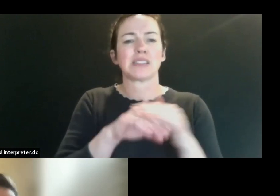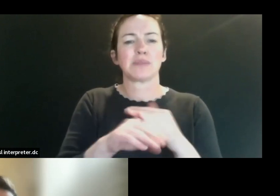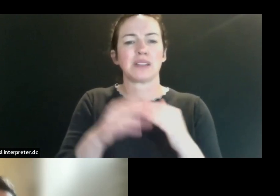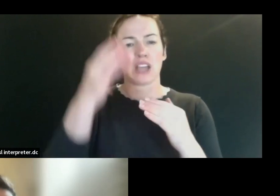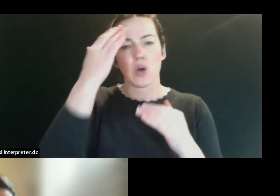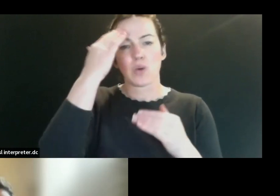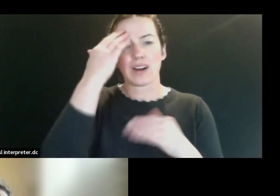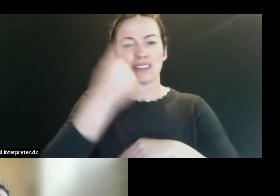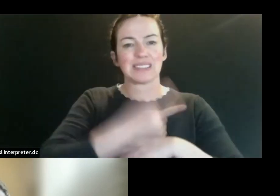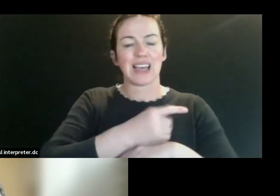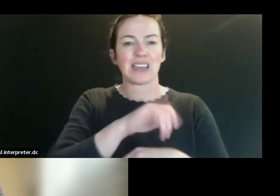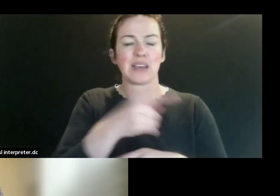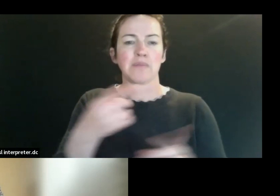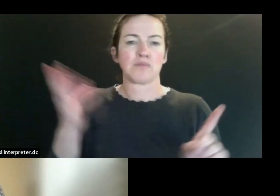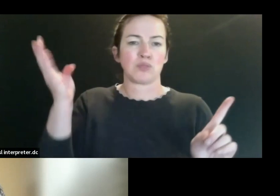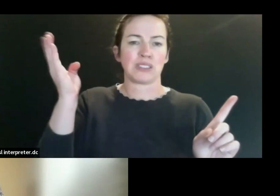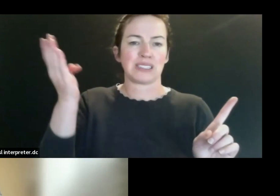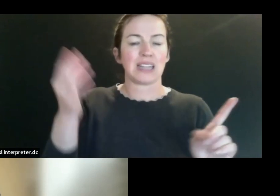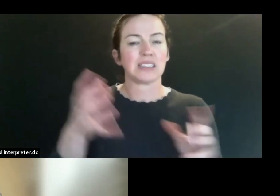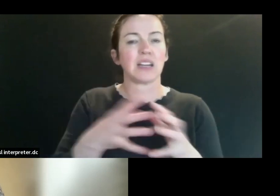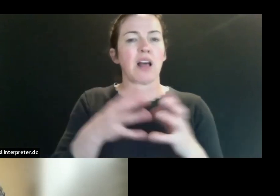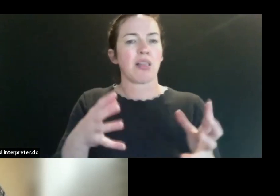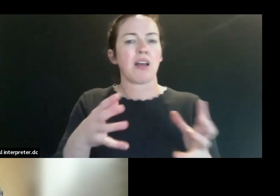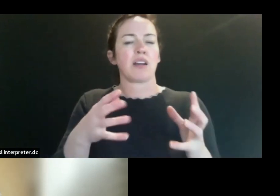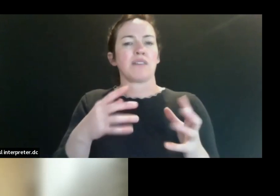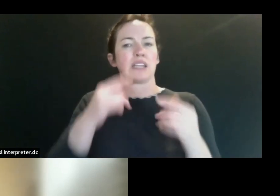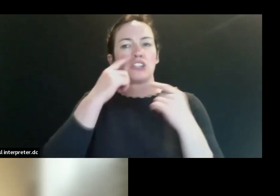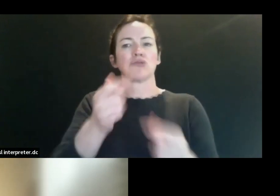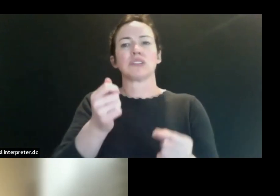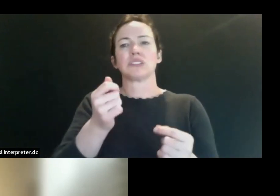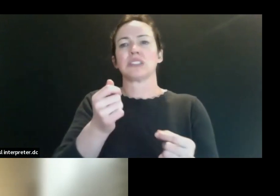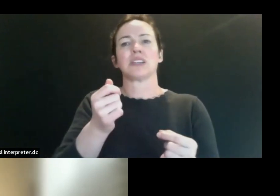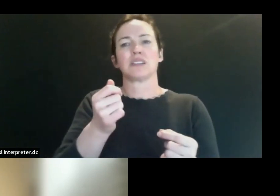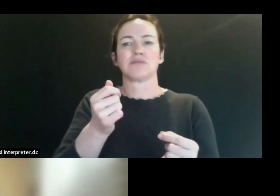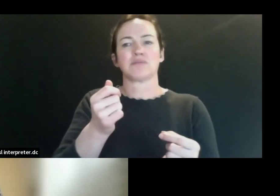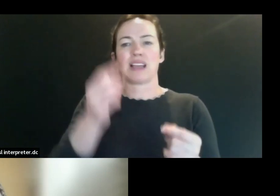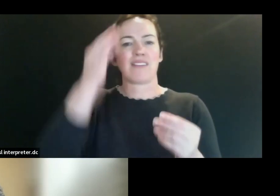really resonated with the commission, shared a bunch of really interesting information,